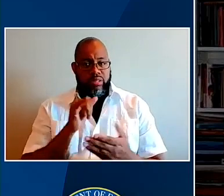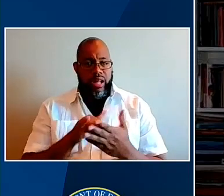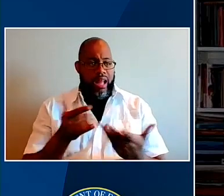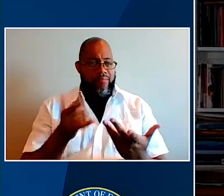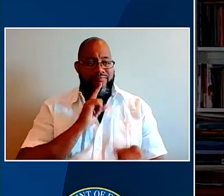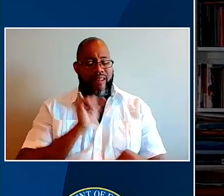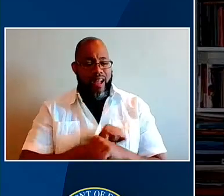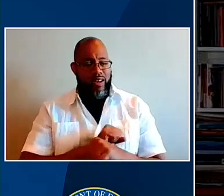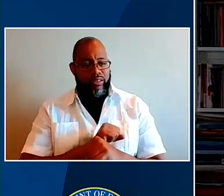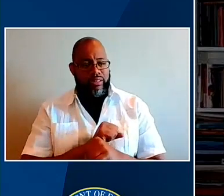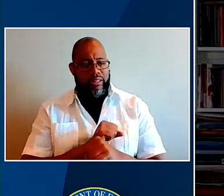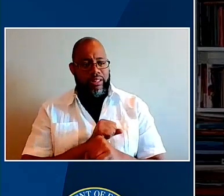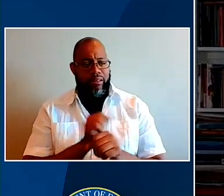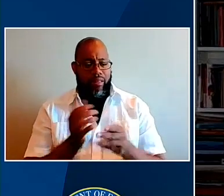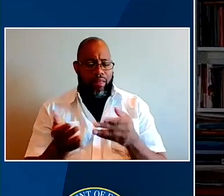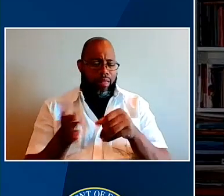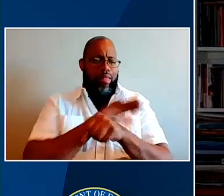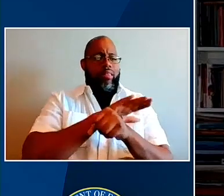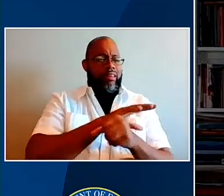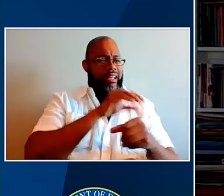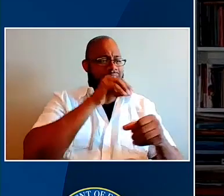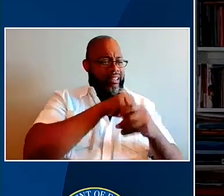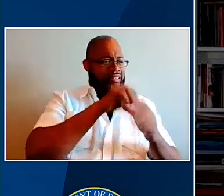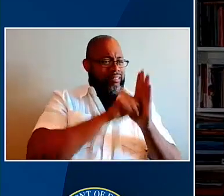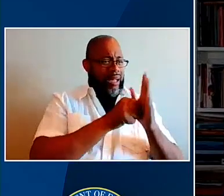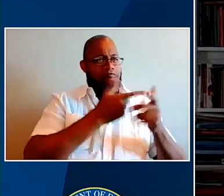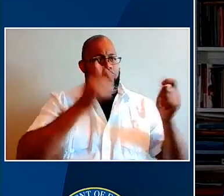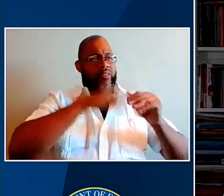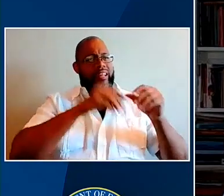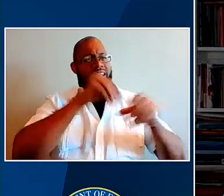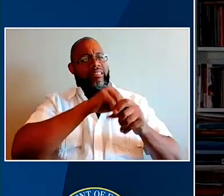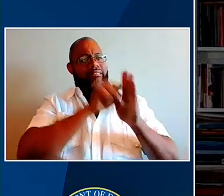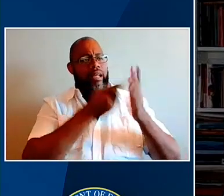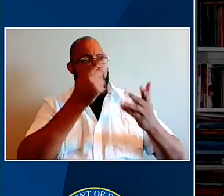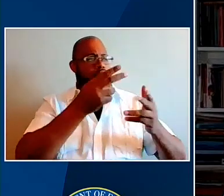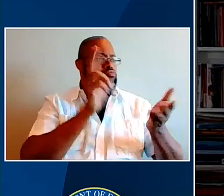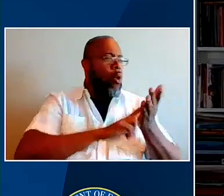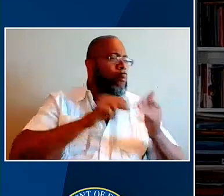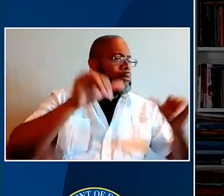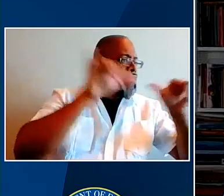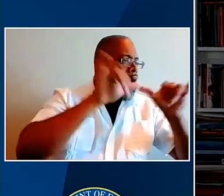eclipse many in-state institutions in terms of their enrollment size, via